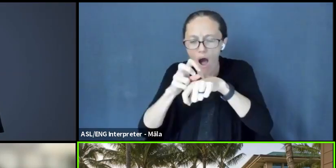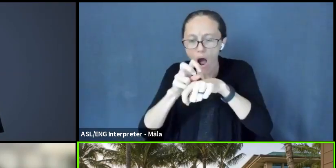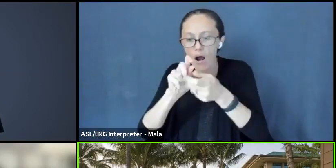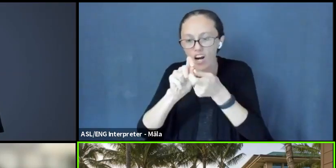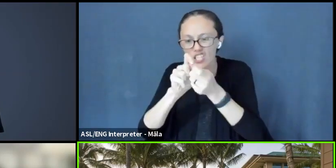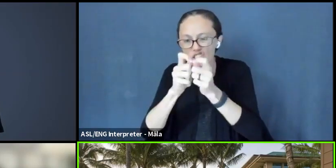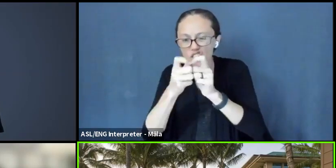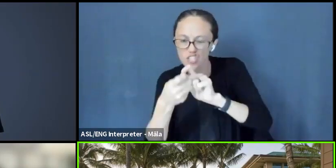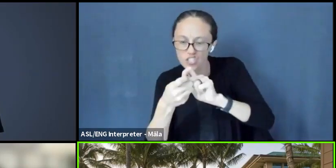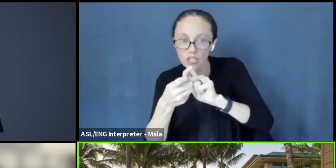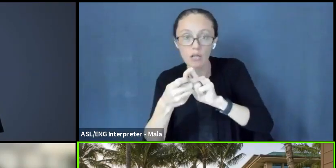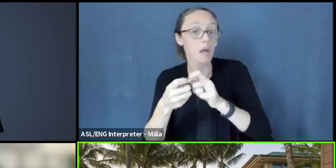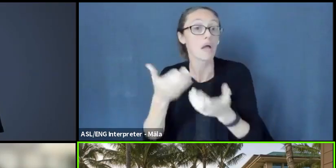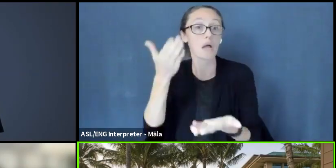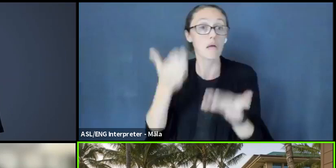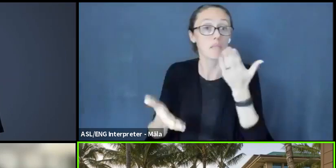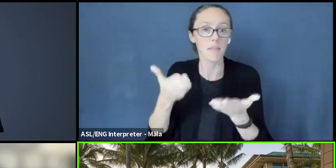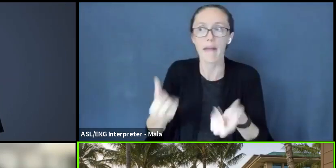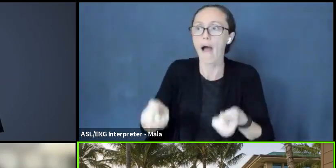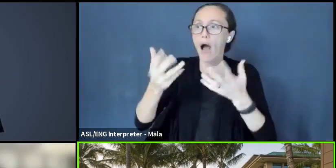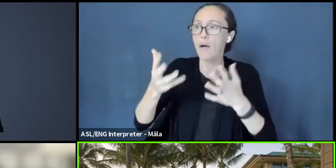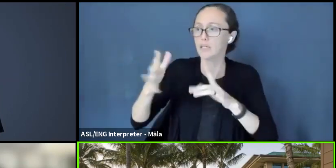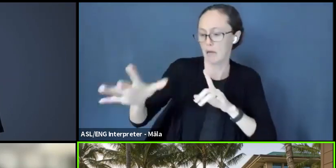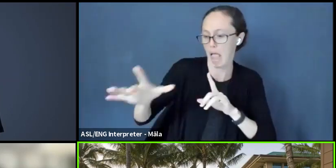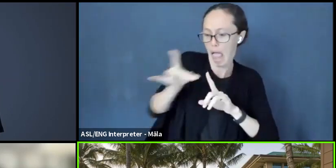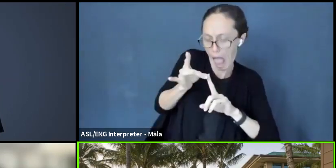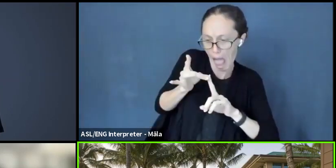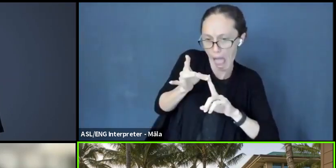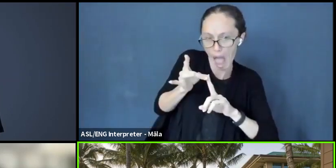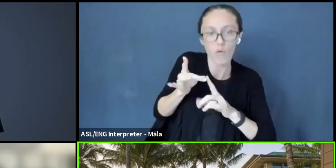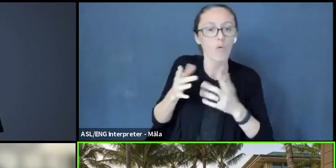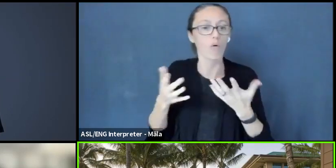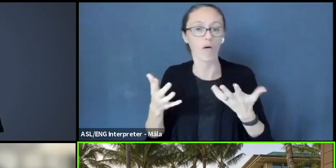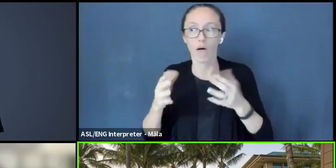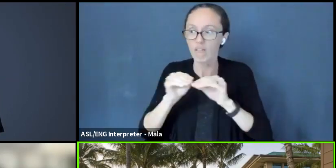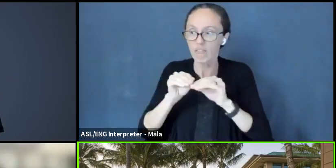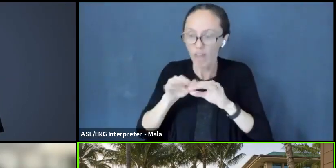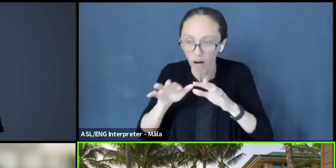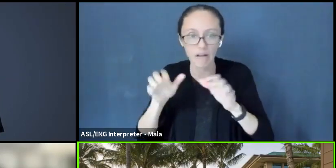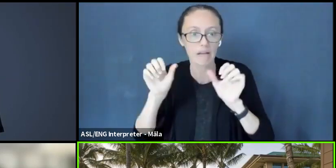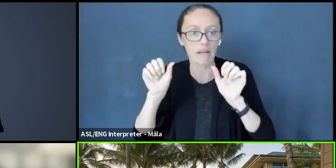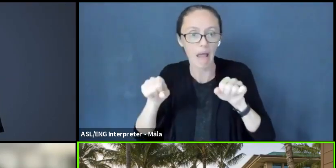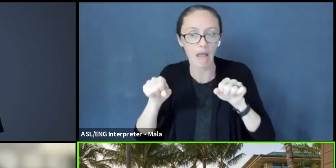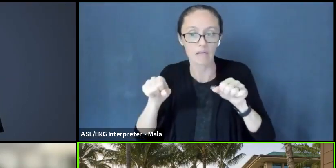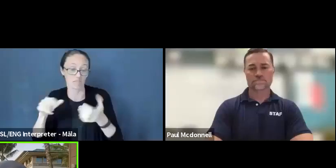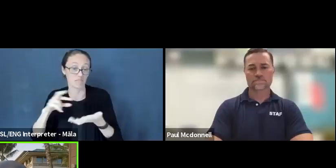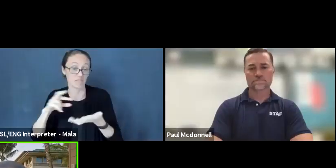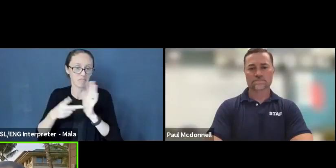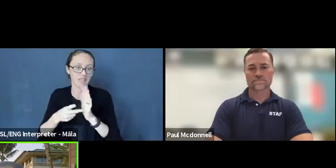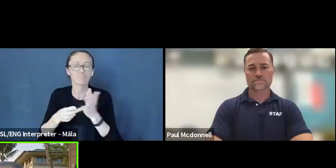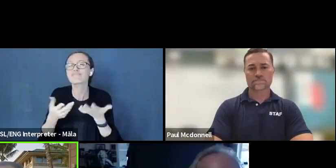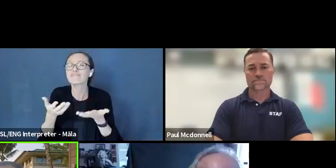sticky, how sticky the virus is. It is an easy way to describe it.